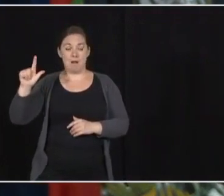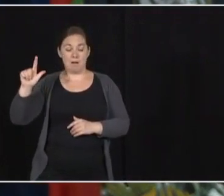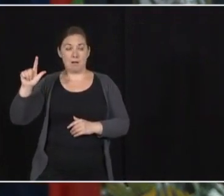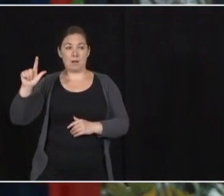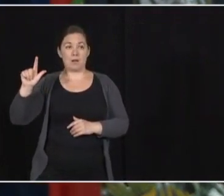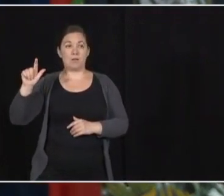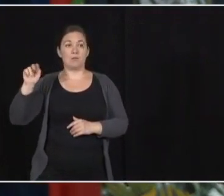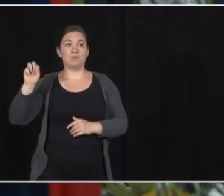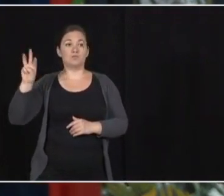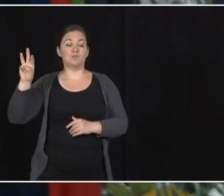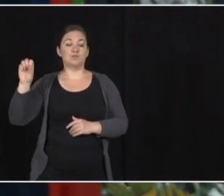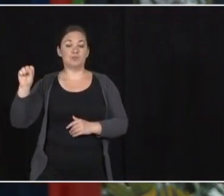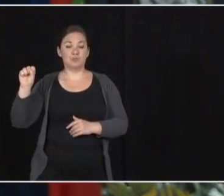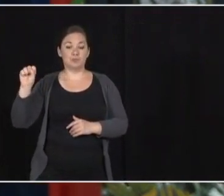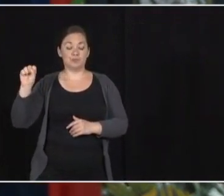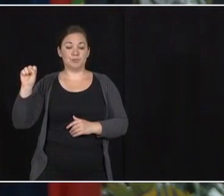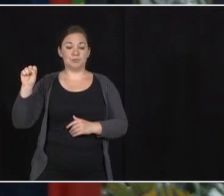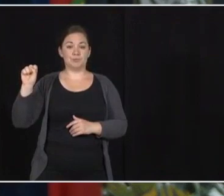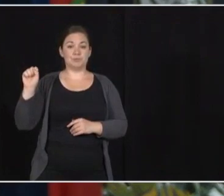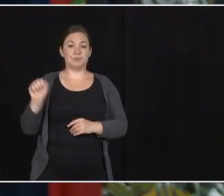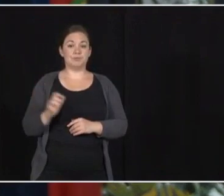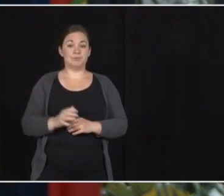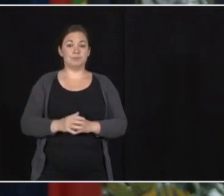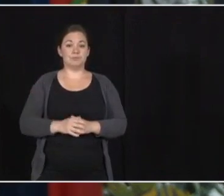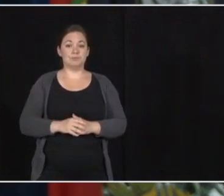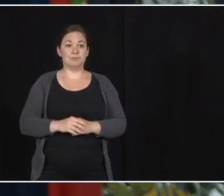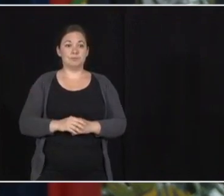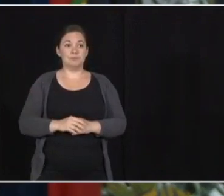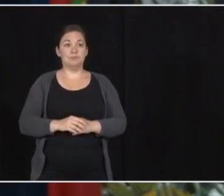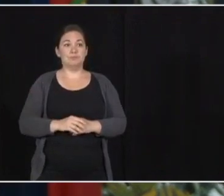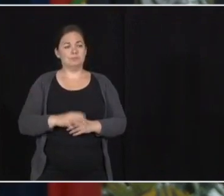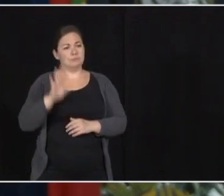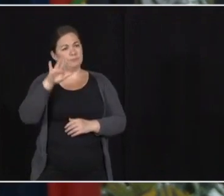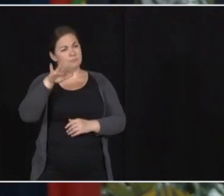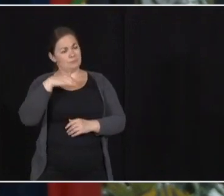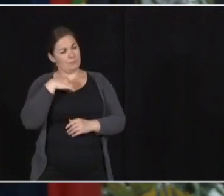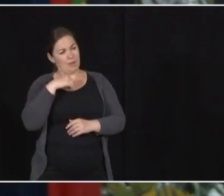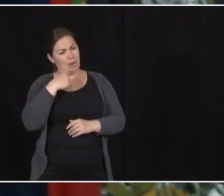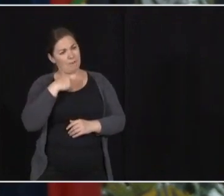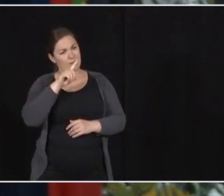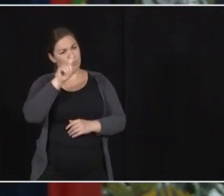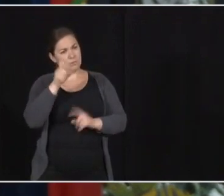Good to talk to today. I have a question from yesterday that I am going to ask today